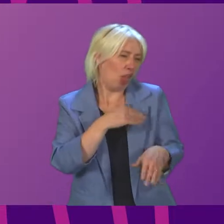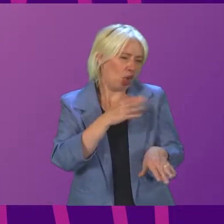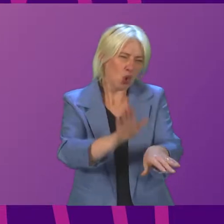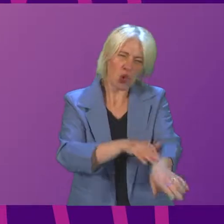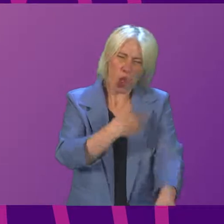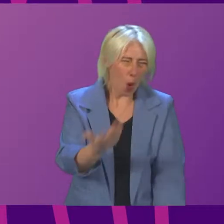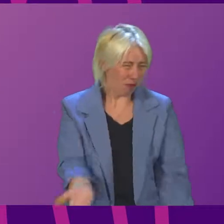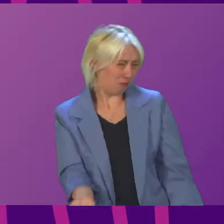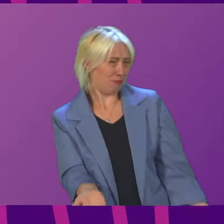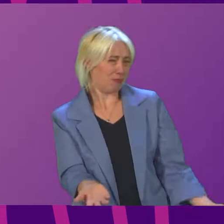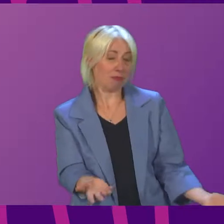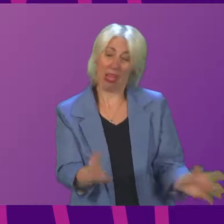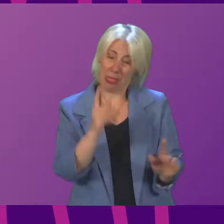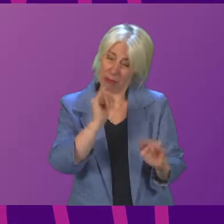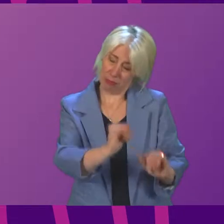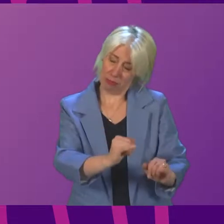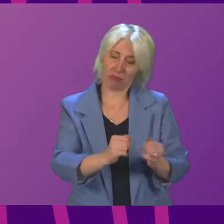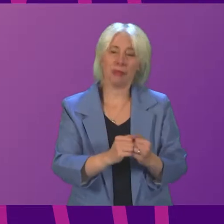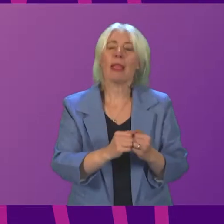With regard to some of the problems and issues that Ms Baillie raised, I note that,